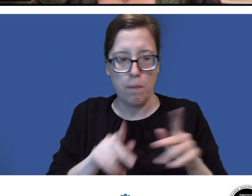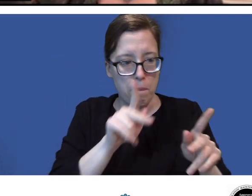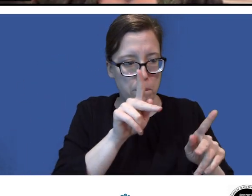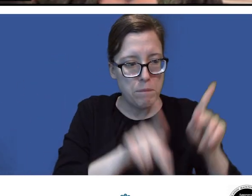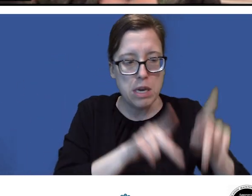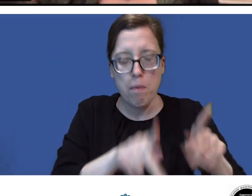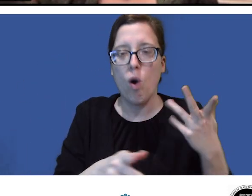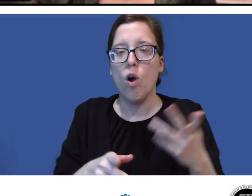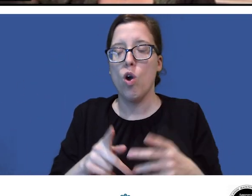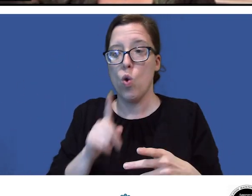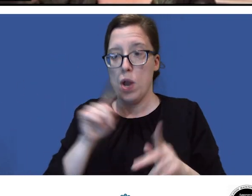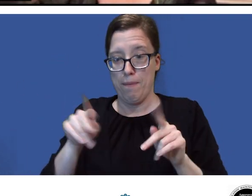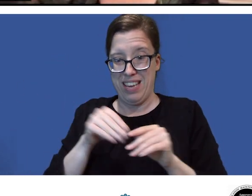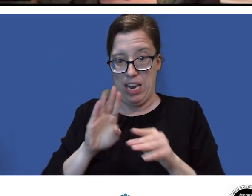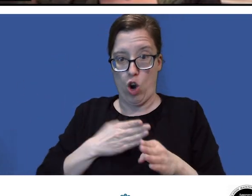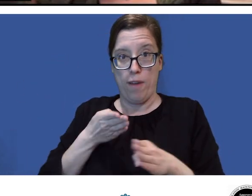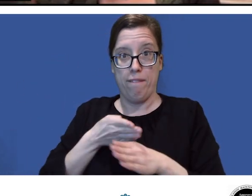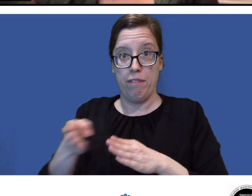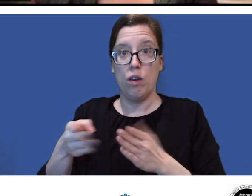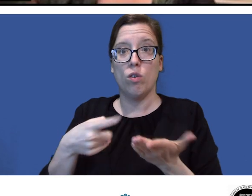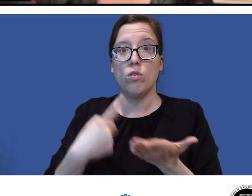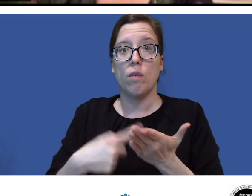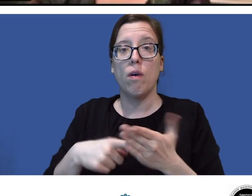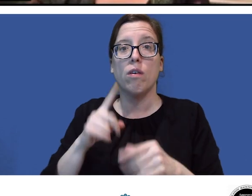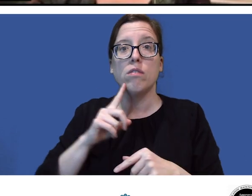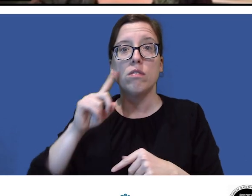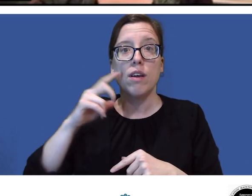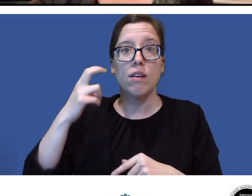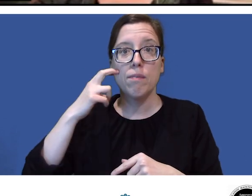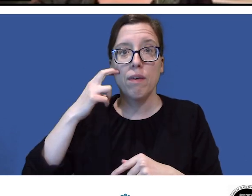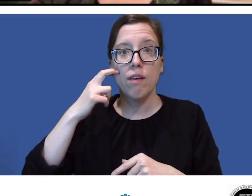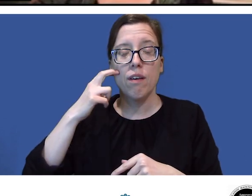deafblindness as "deaf times blind." I don't know. That's not one of my